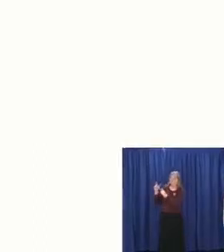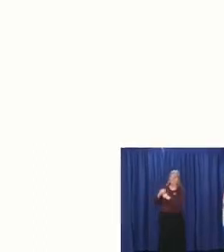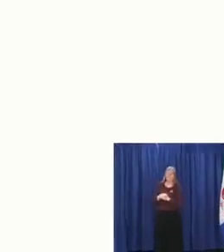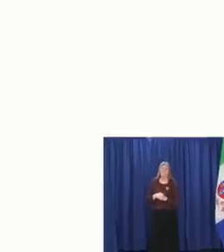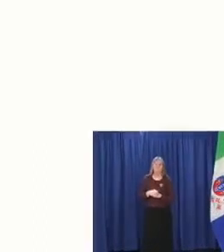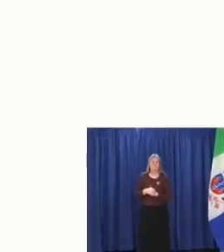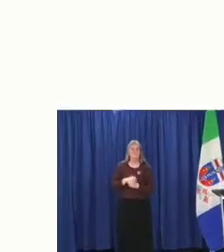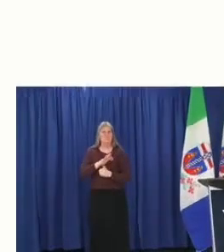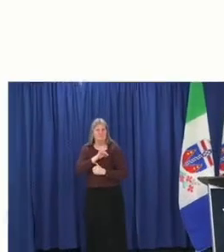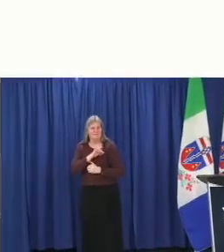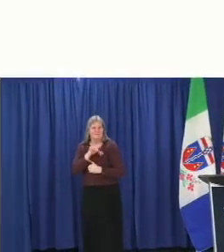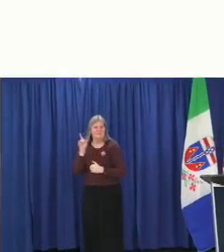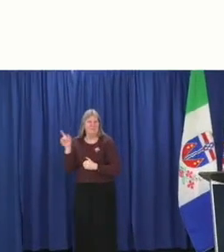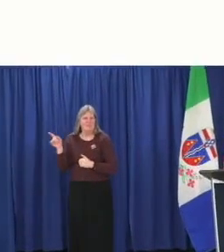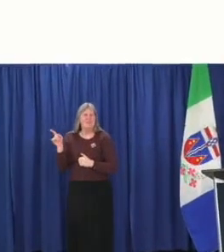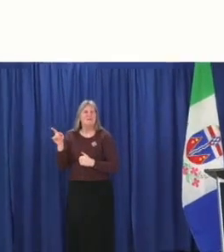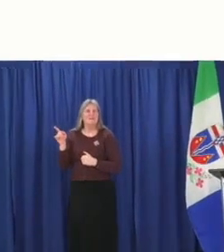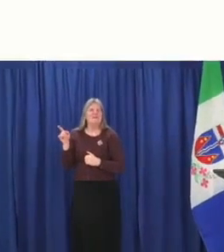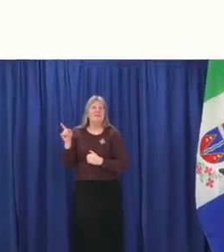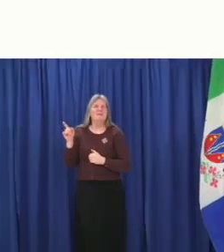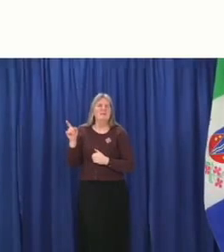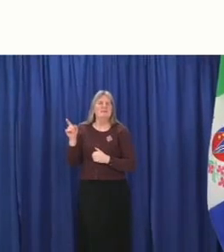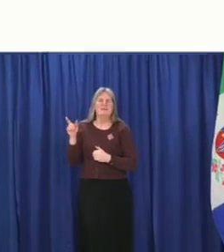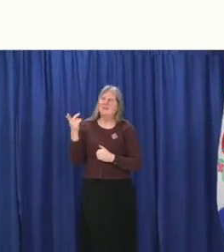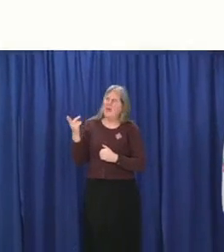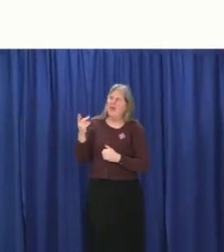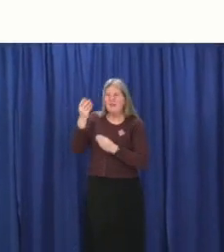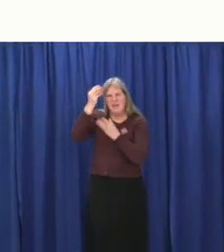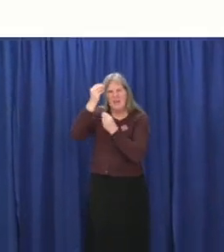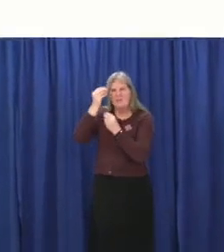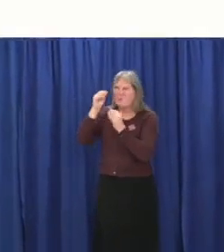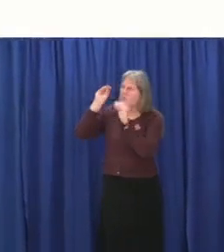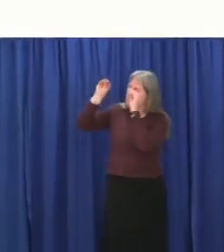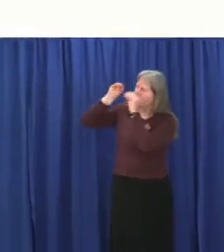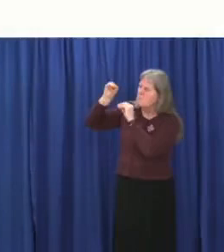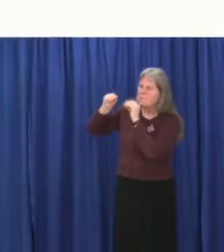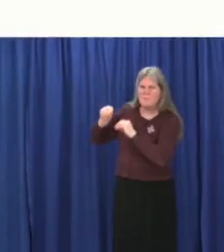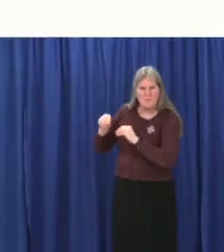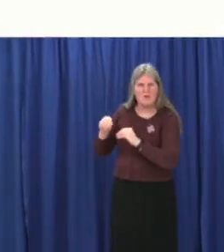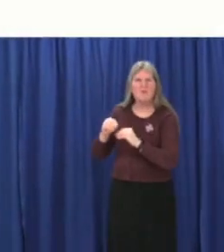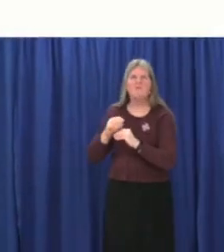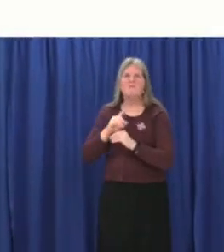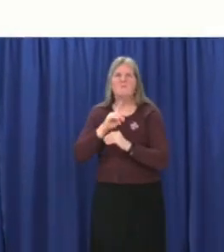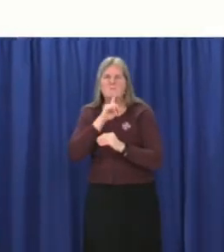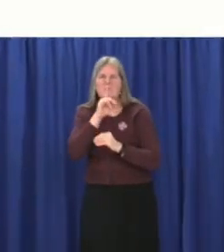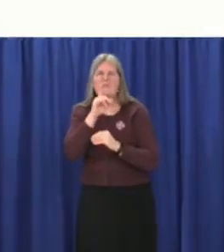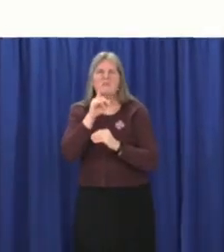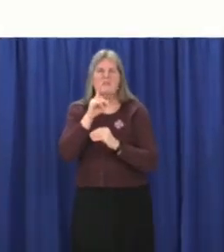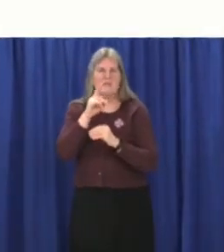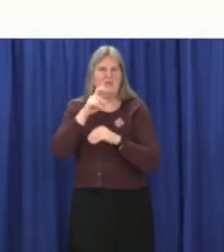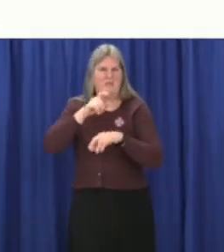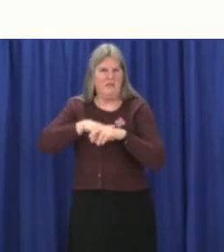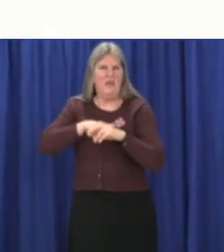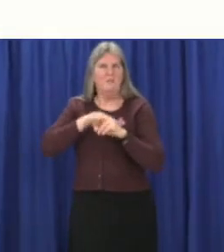and will help all of us know what the data is in near real time, and have an easy to read format